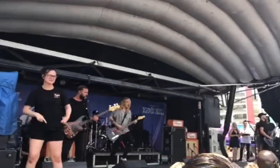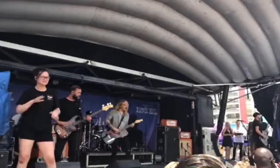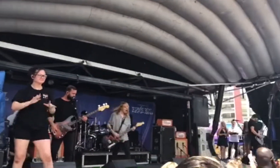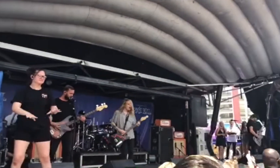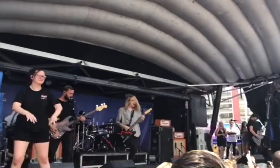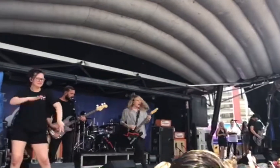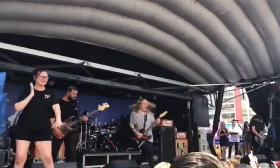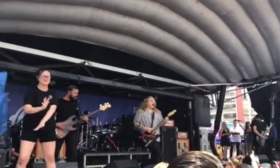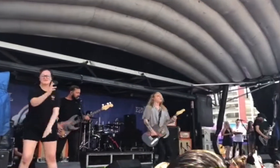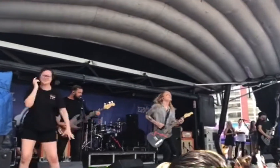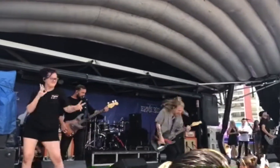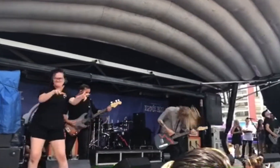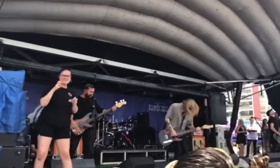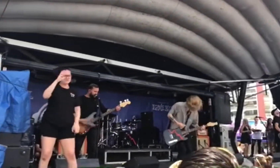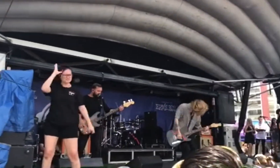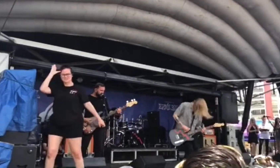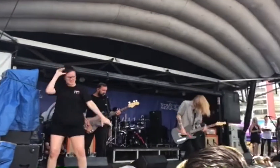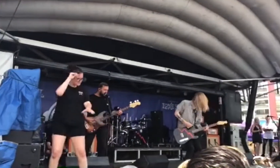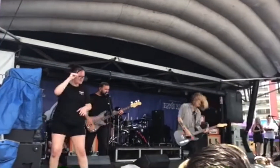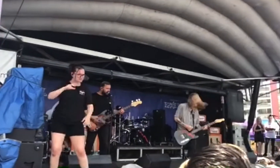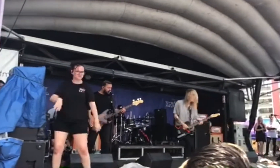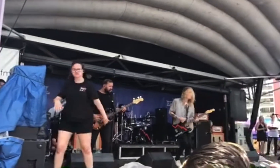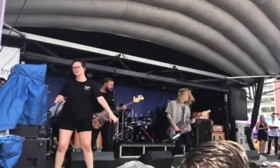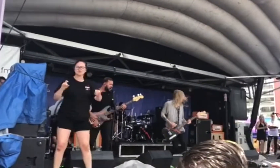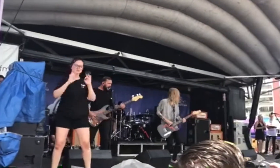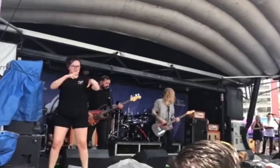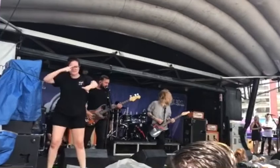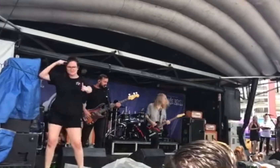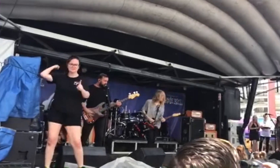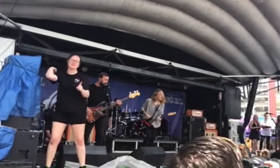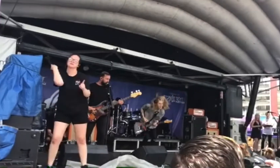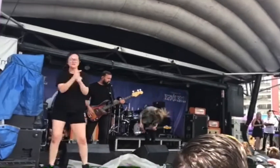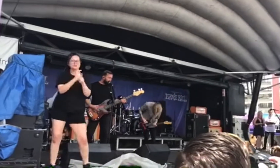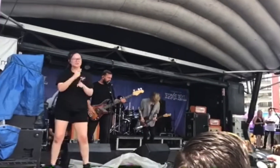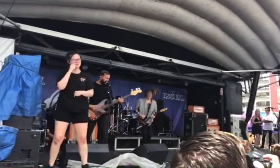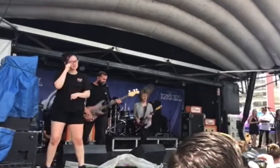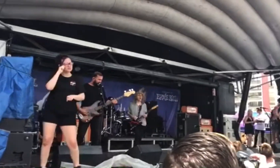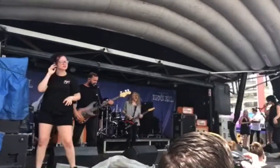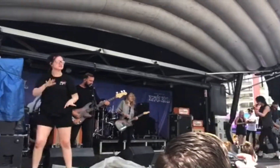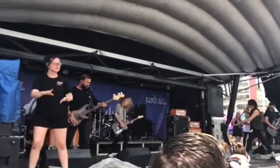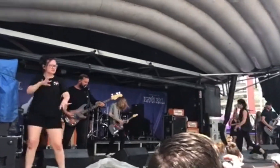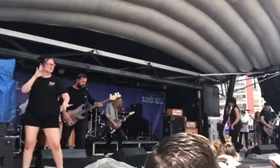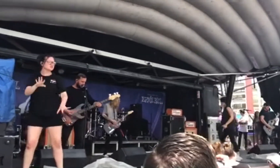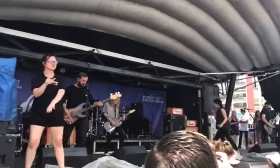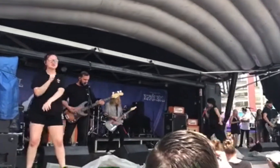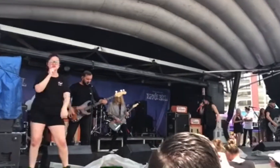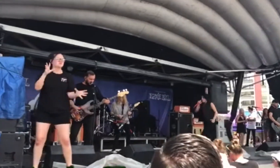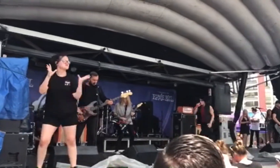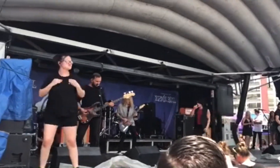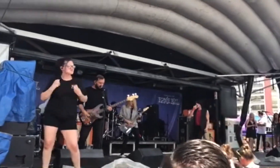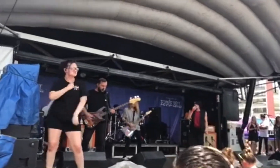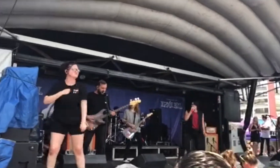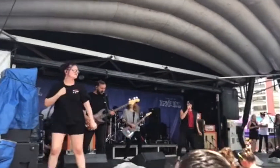I was selfish and stubborn, a terrible brother You don't have to